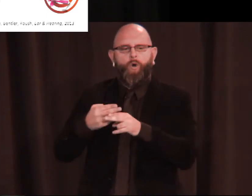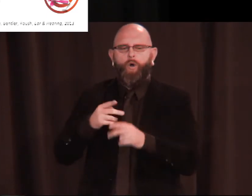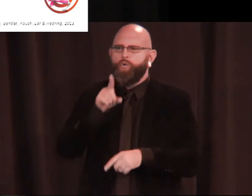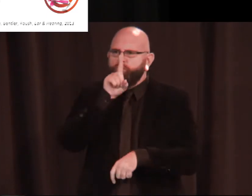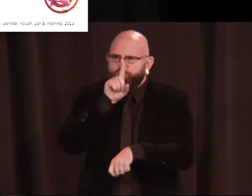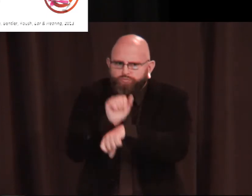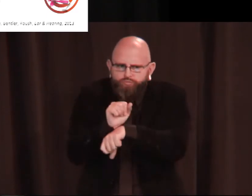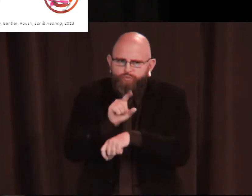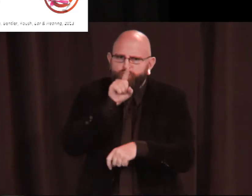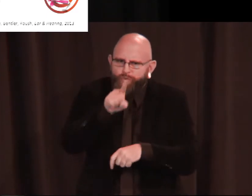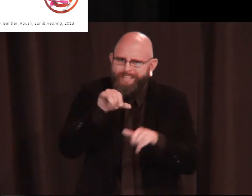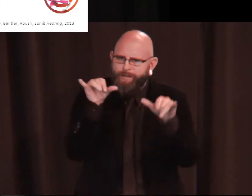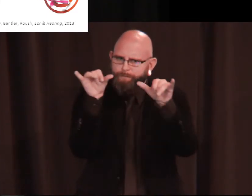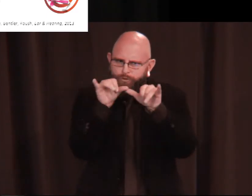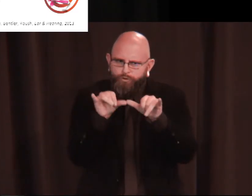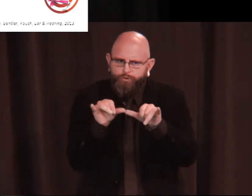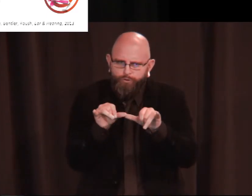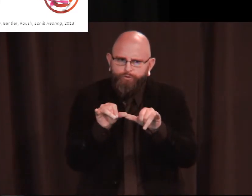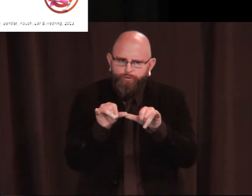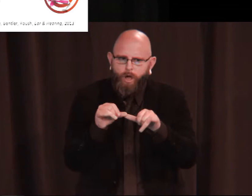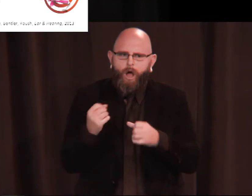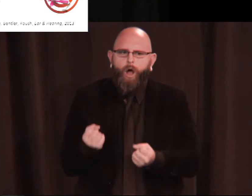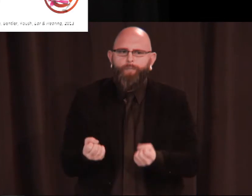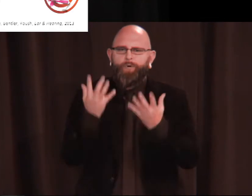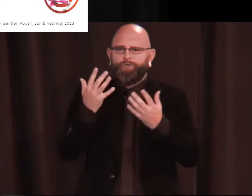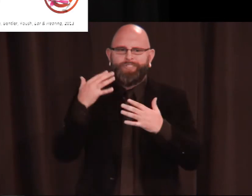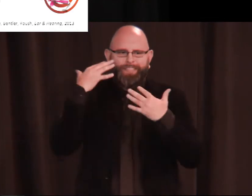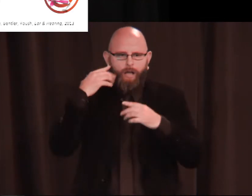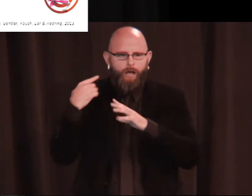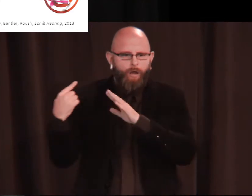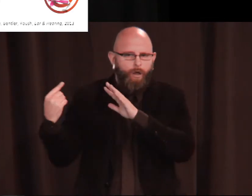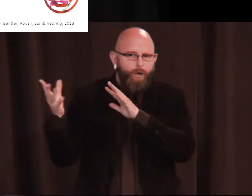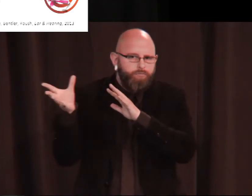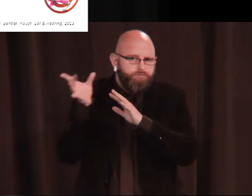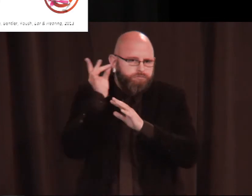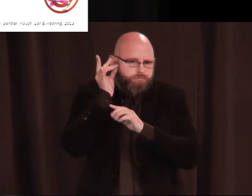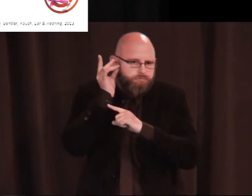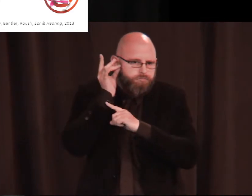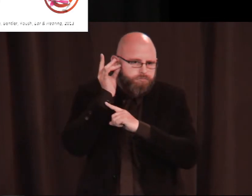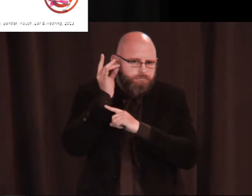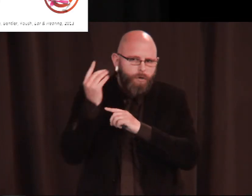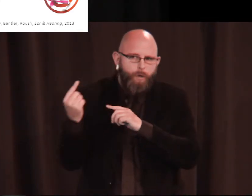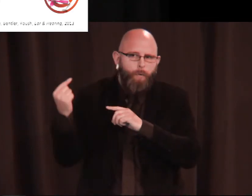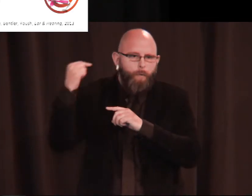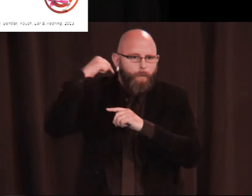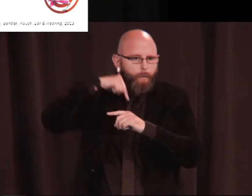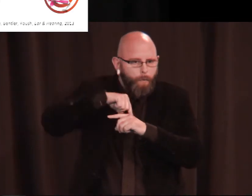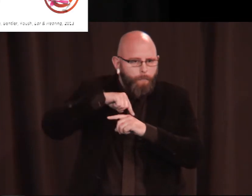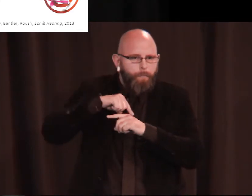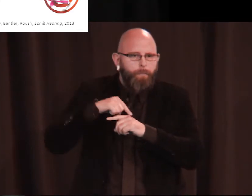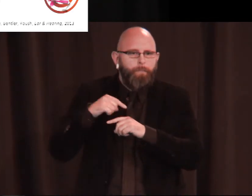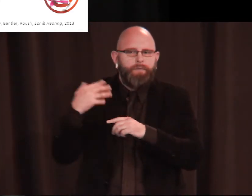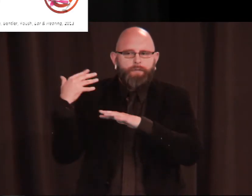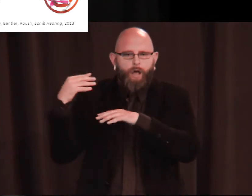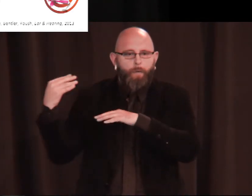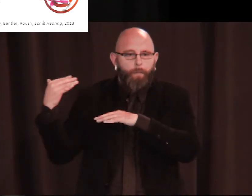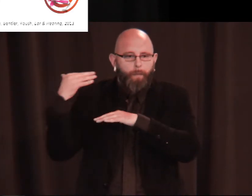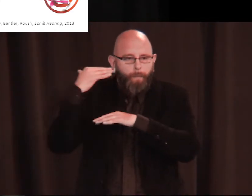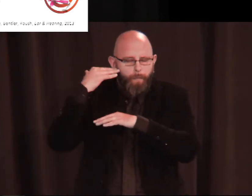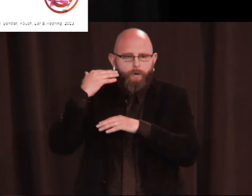is being provided by the hearing aids in the child's ears with conversational speech level.